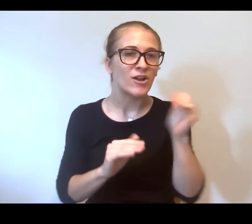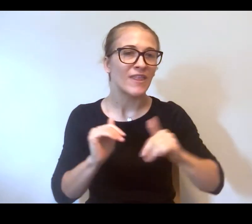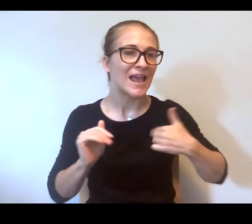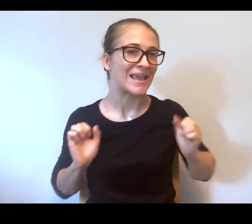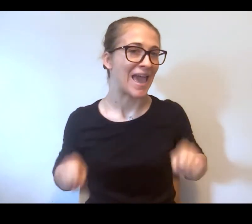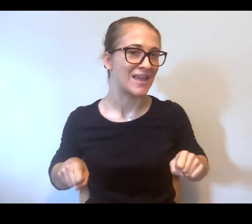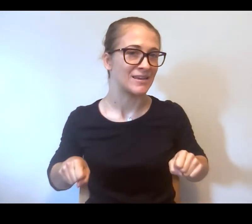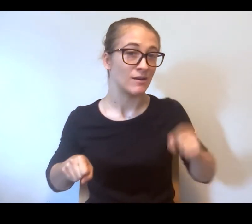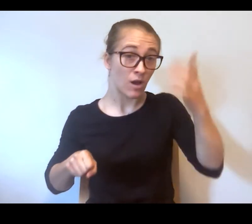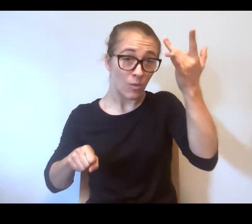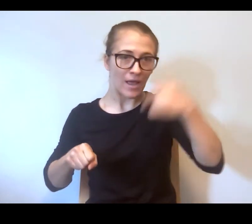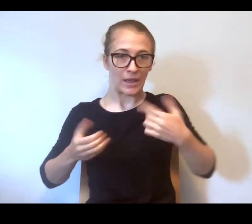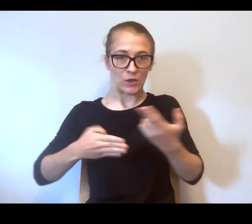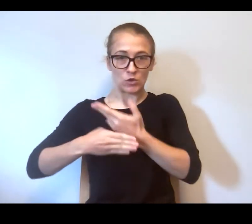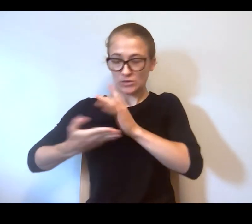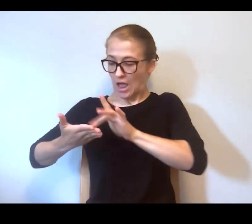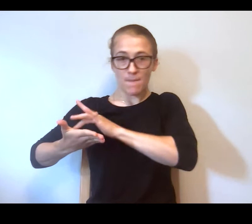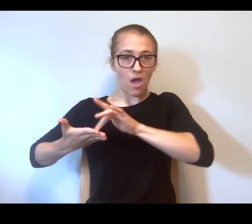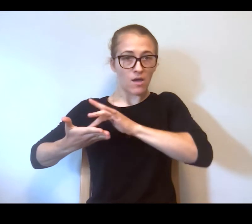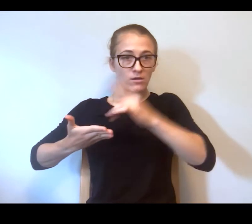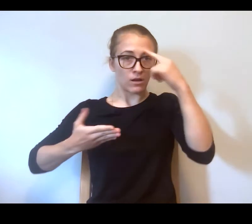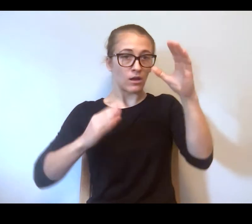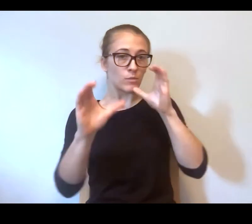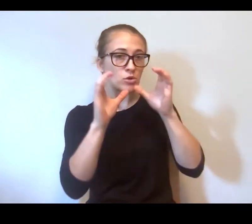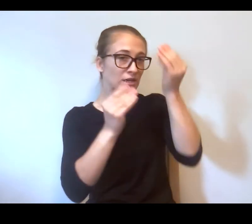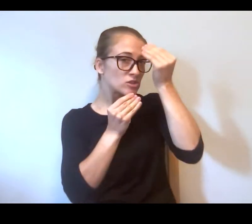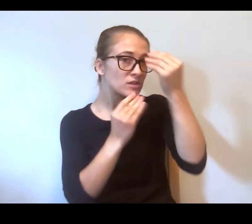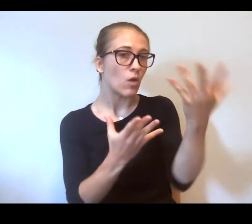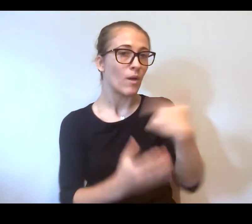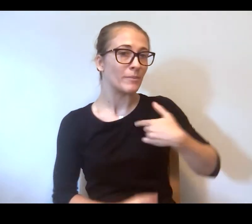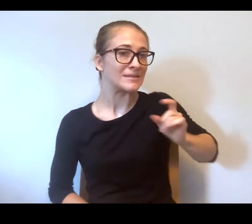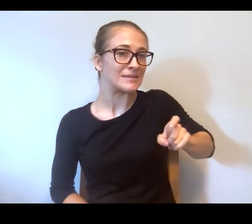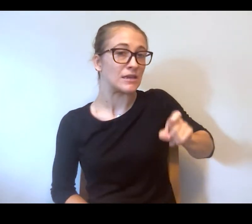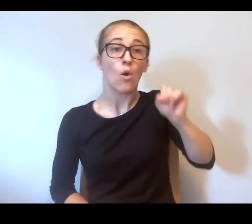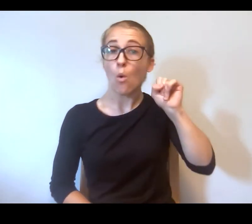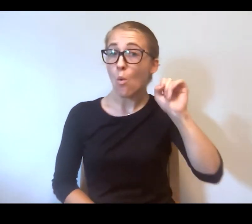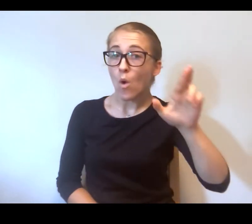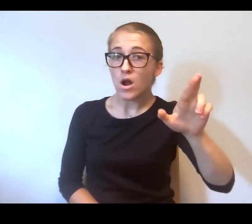assume I could see better than I could because I use an iPad for communication to tell THEM what I needed.